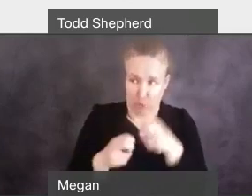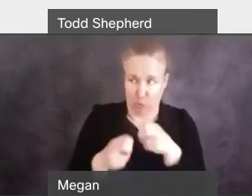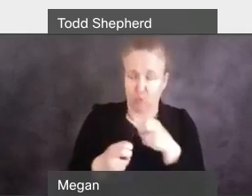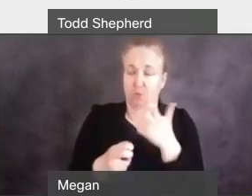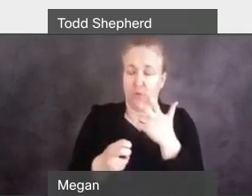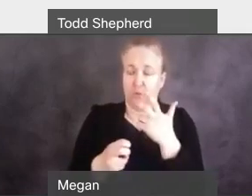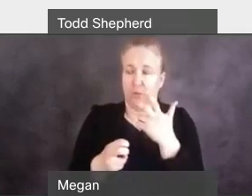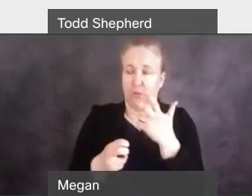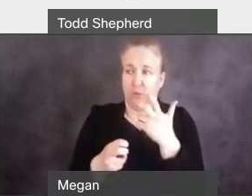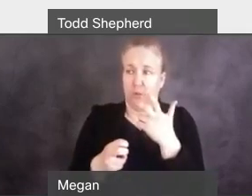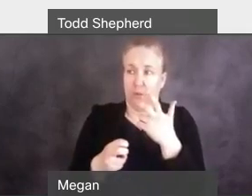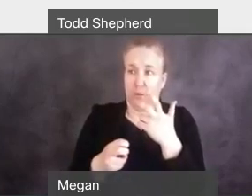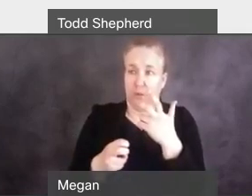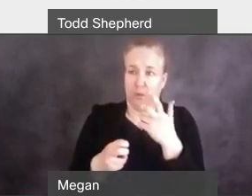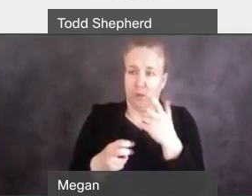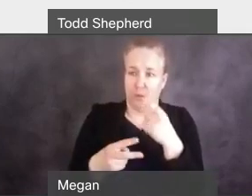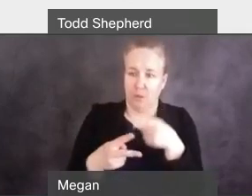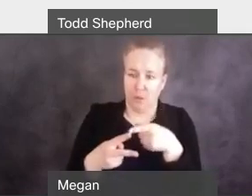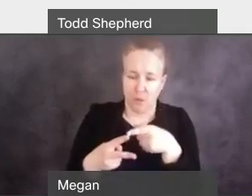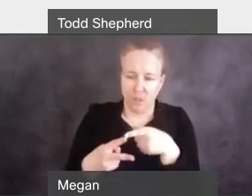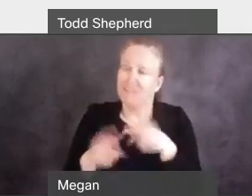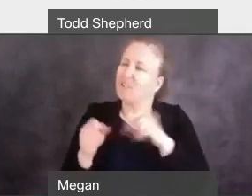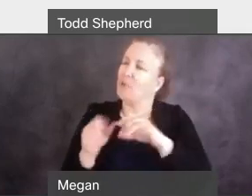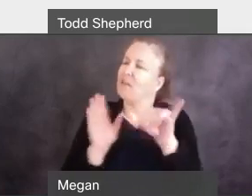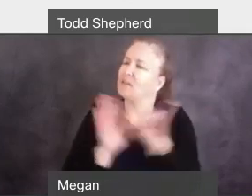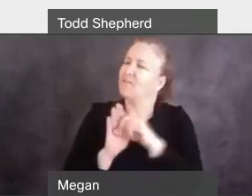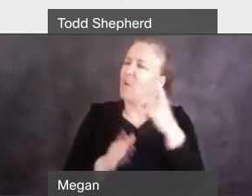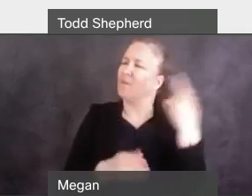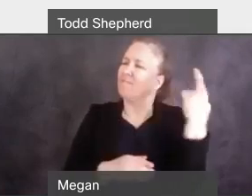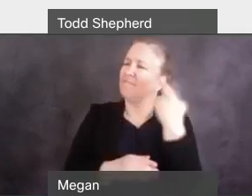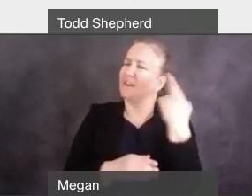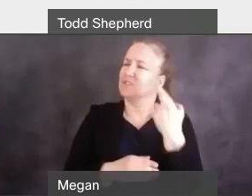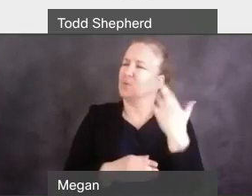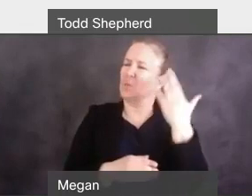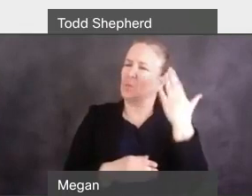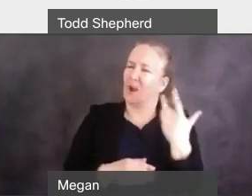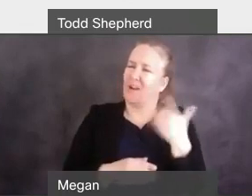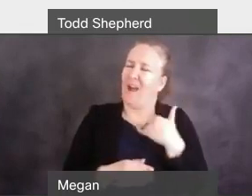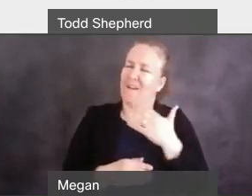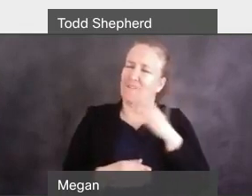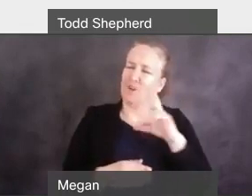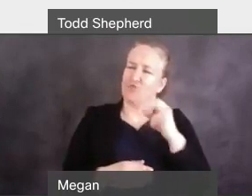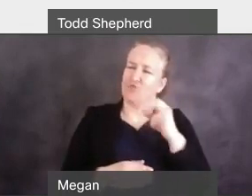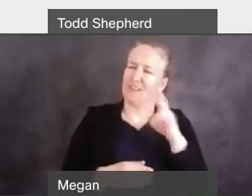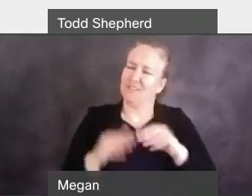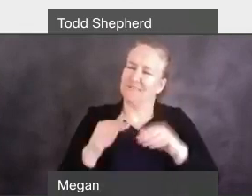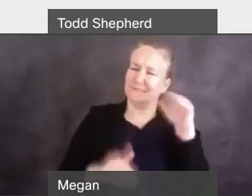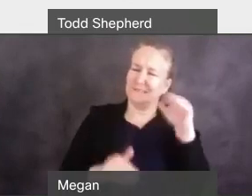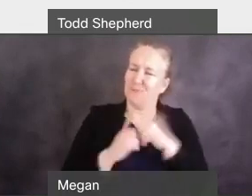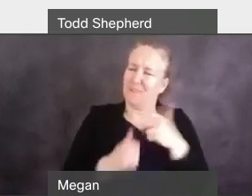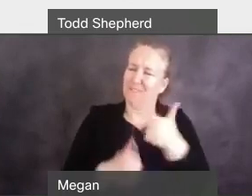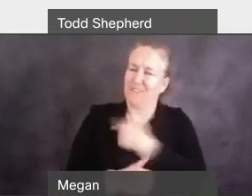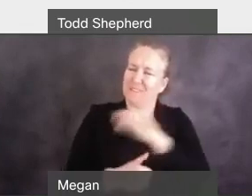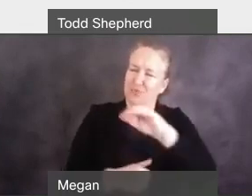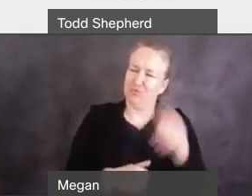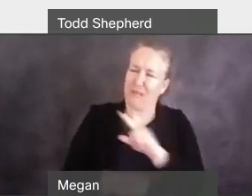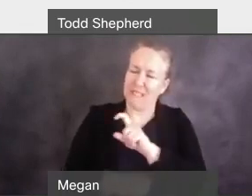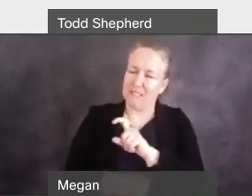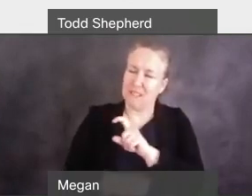could identify one factor that could explain the racial disparity in the vaccination rate?